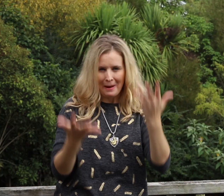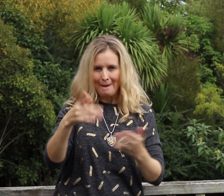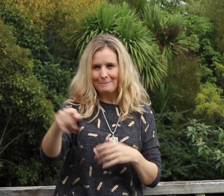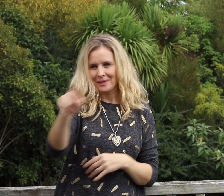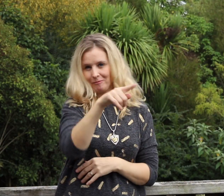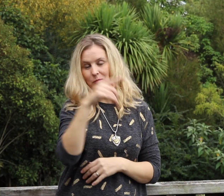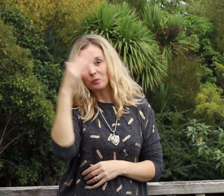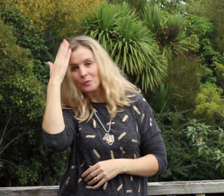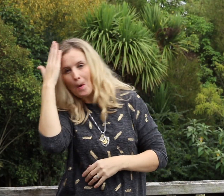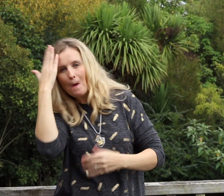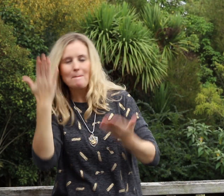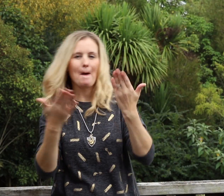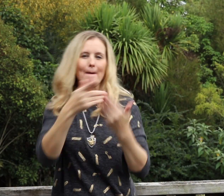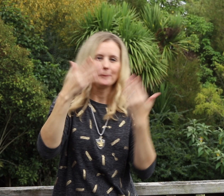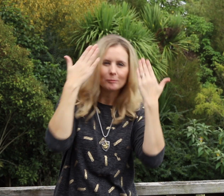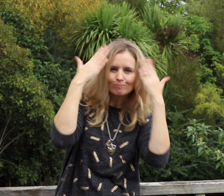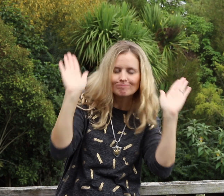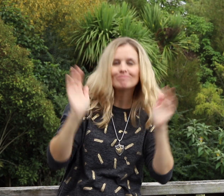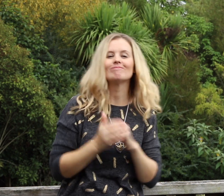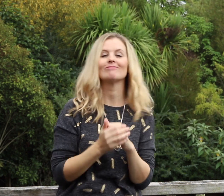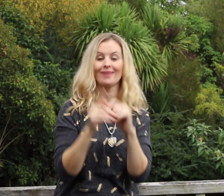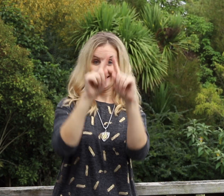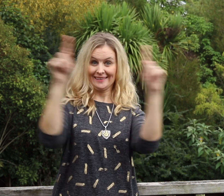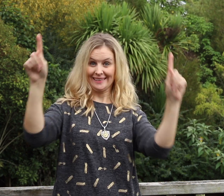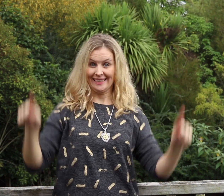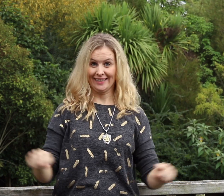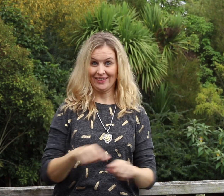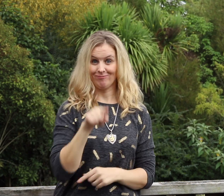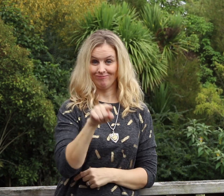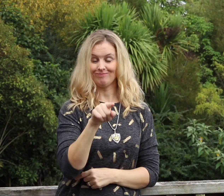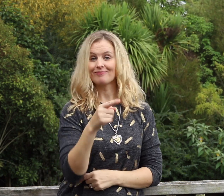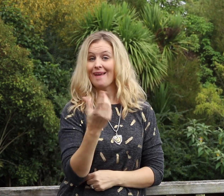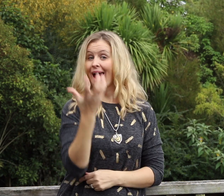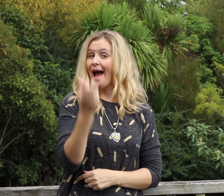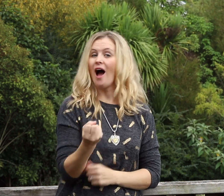Maybe some of you already know, maybe some do not. You know, for TV,